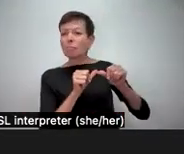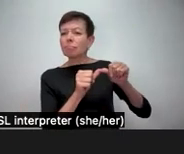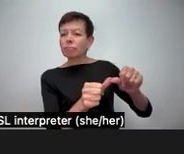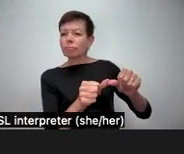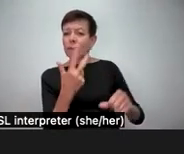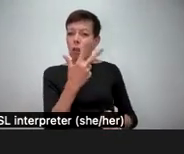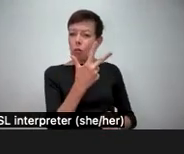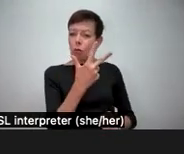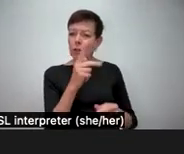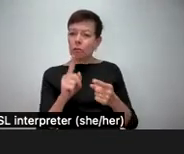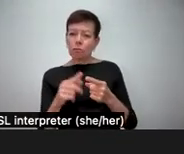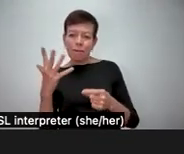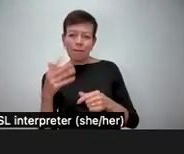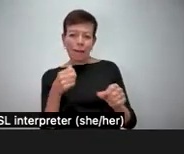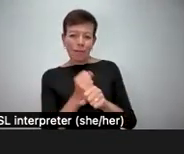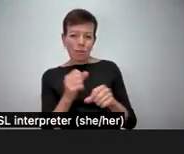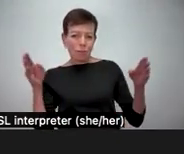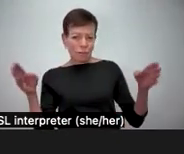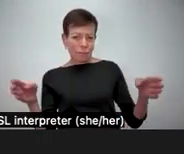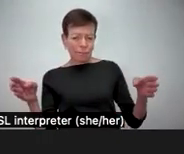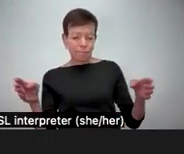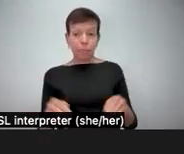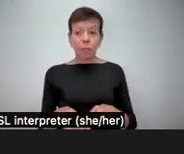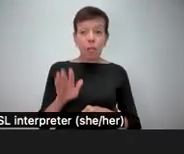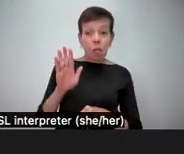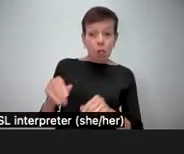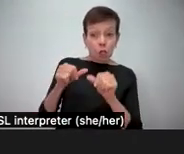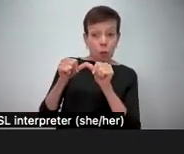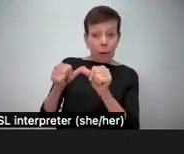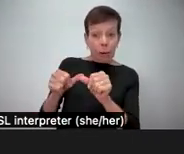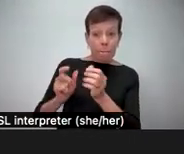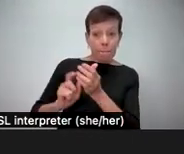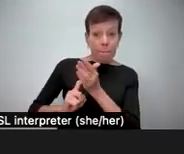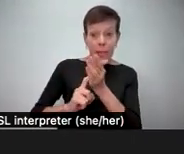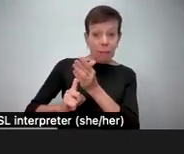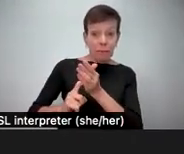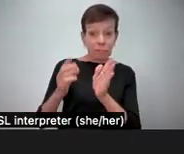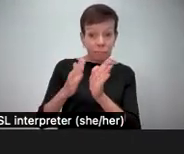in the maintenance plan, we'd want to know how the community organization will deal with graffiti,